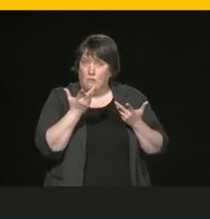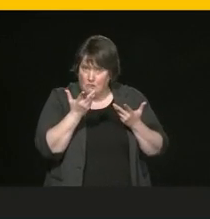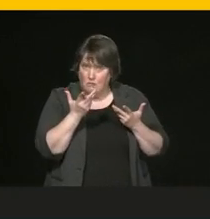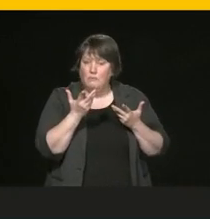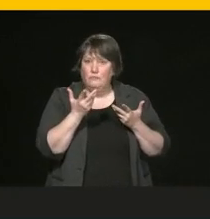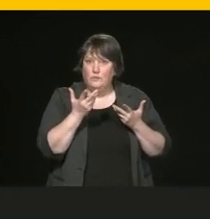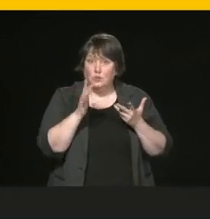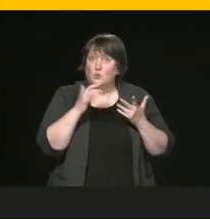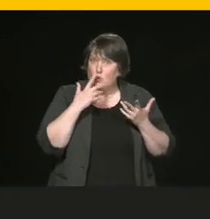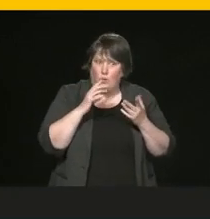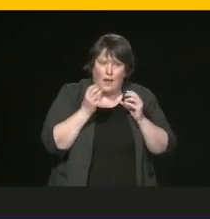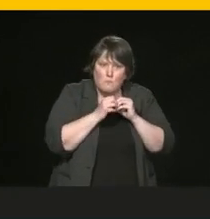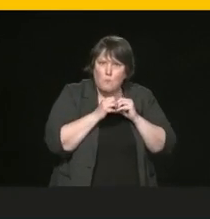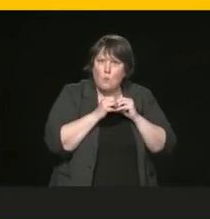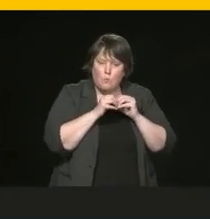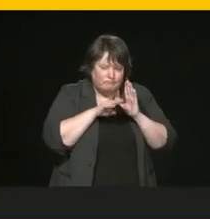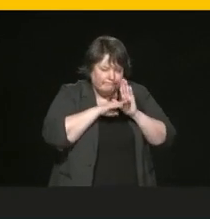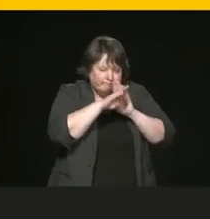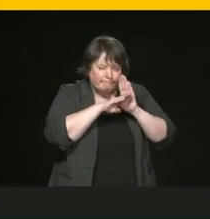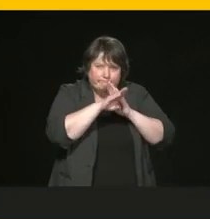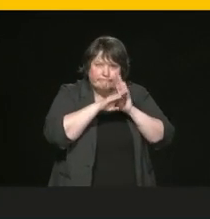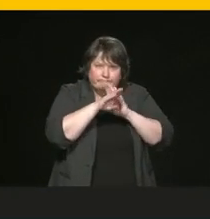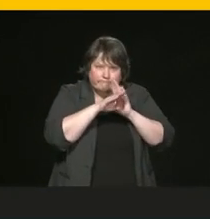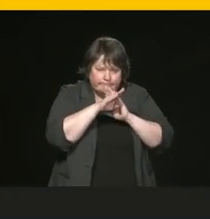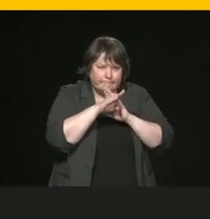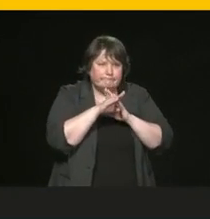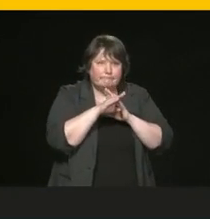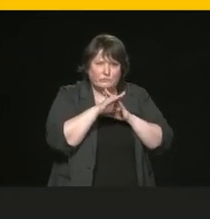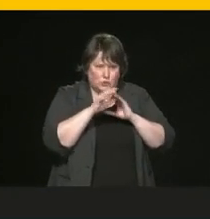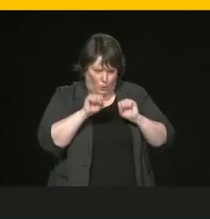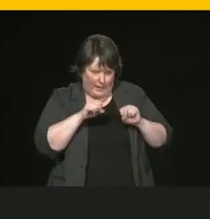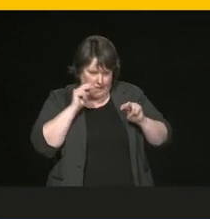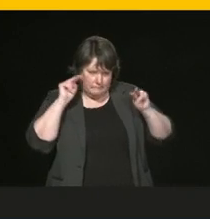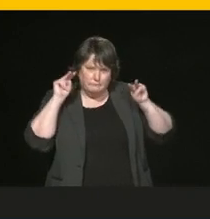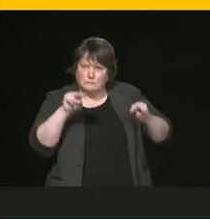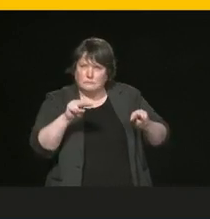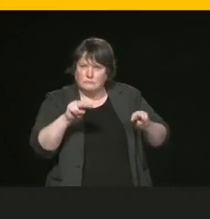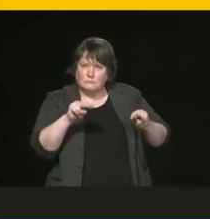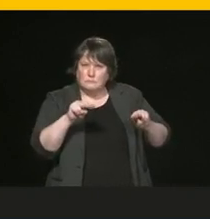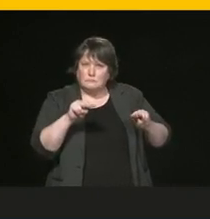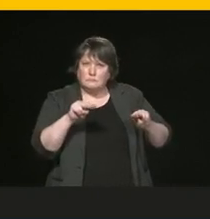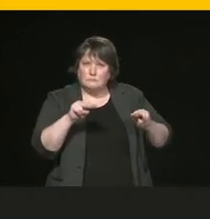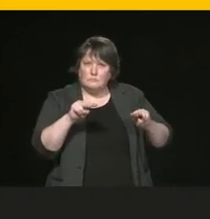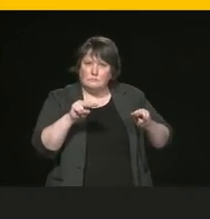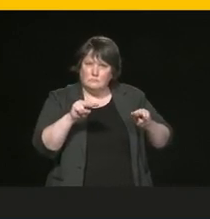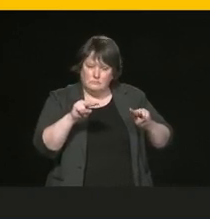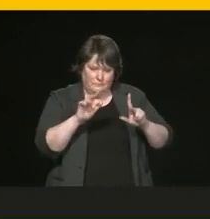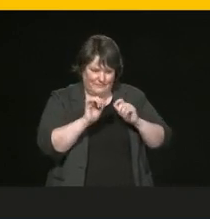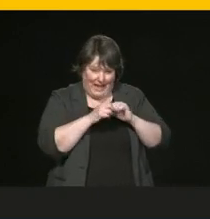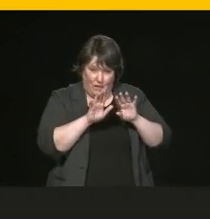ANOTHER. AND WE ARE DEVELOPING THESE